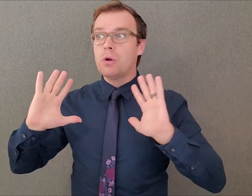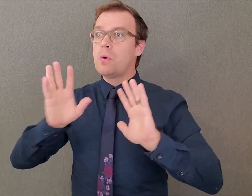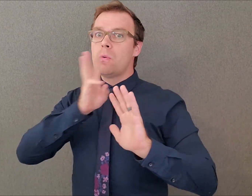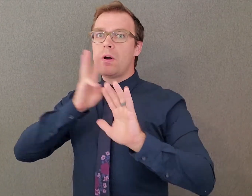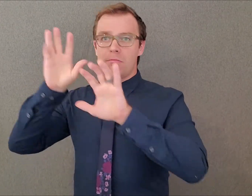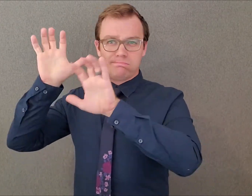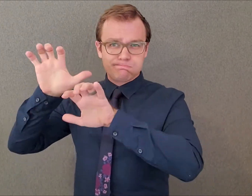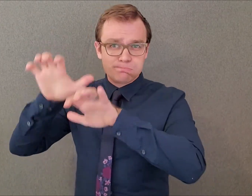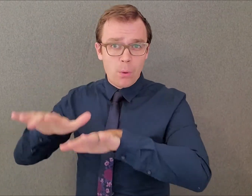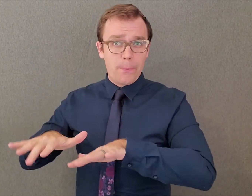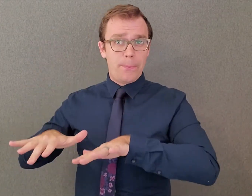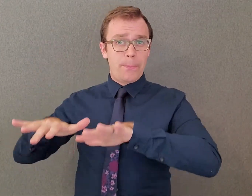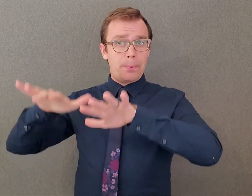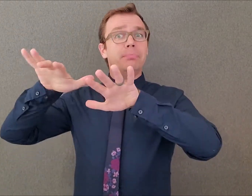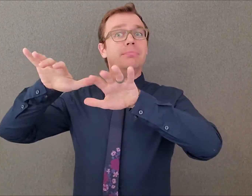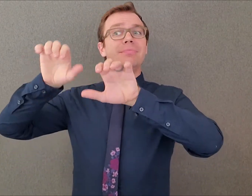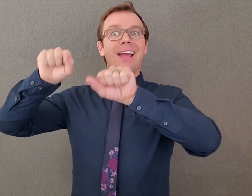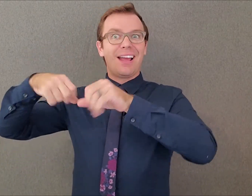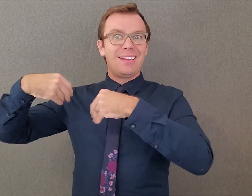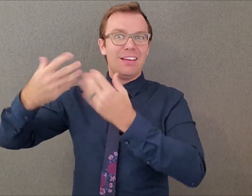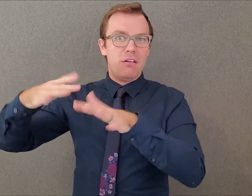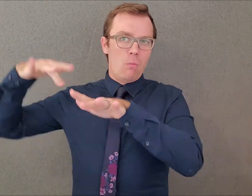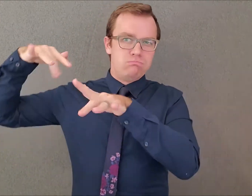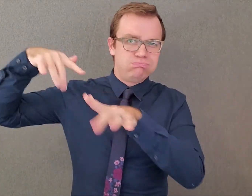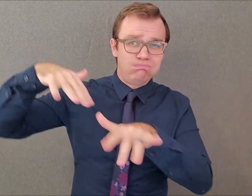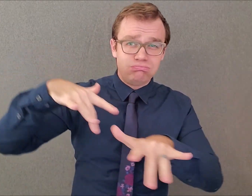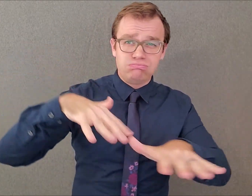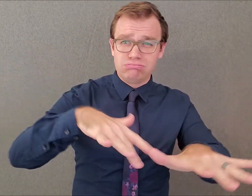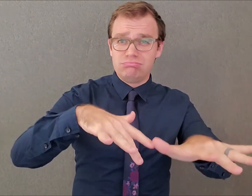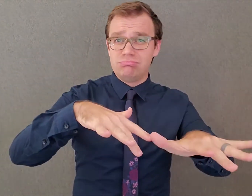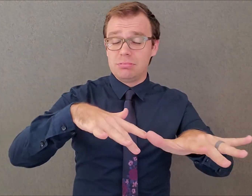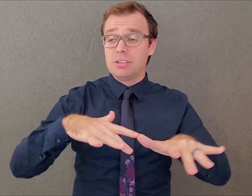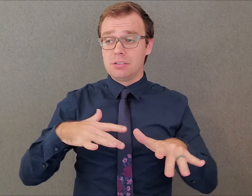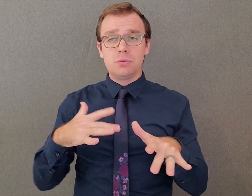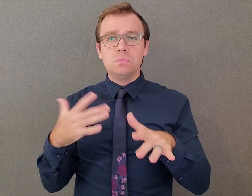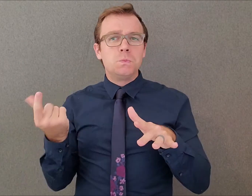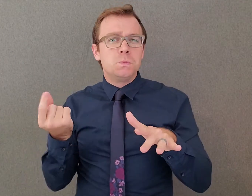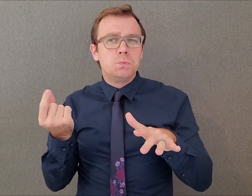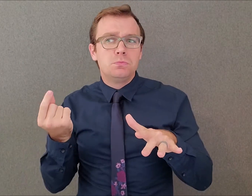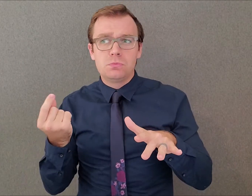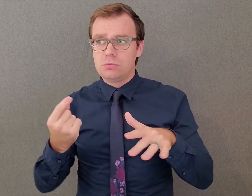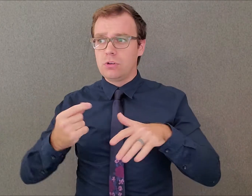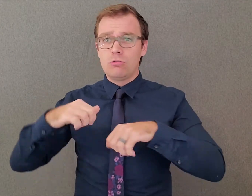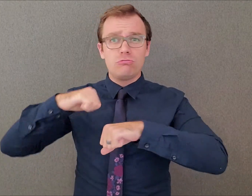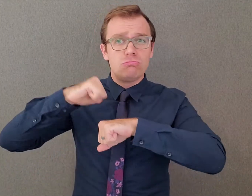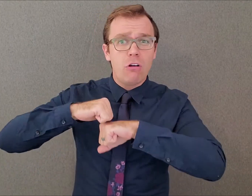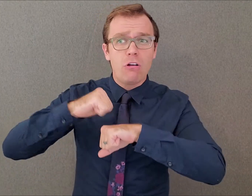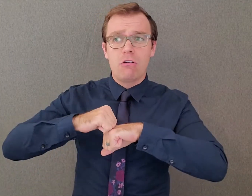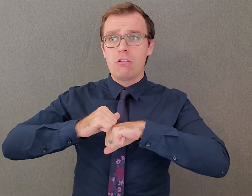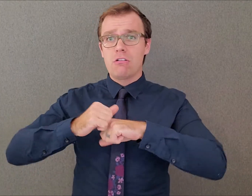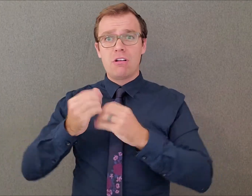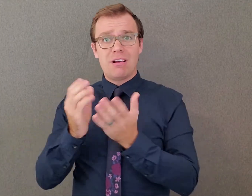flooding can cause debris flow and landslides? Landslides are masses of rock, earth,